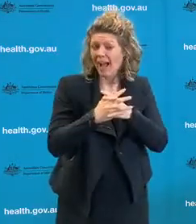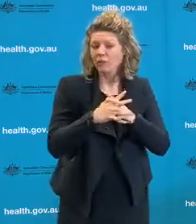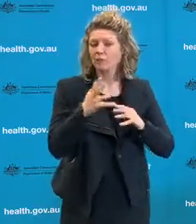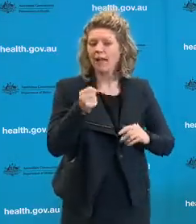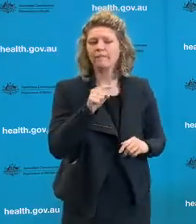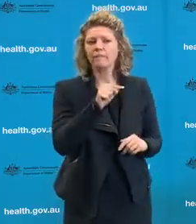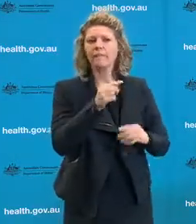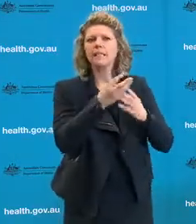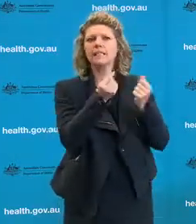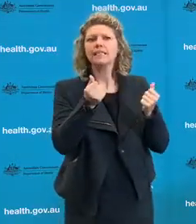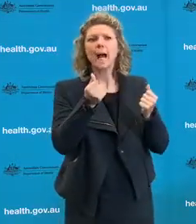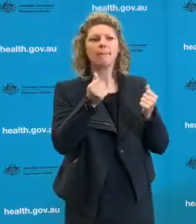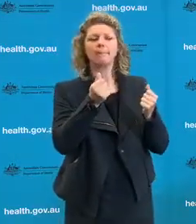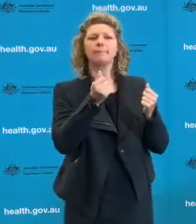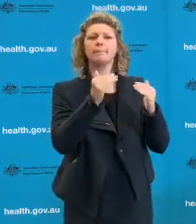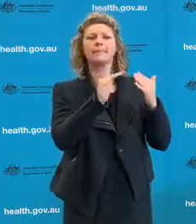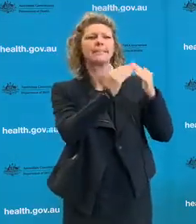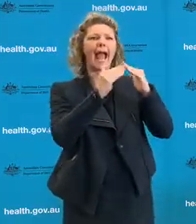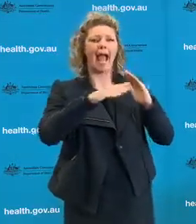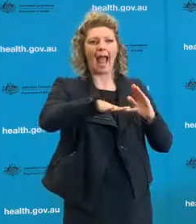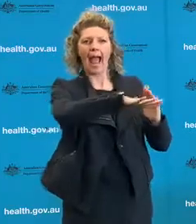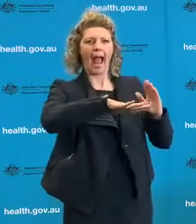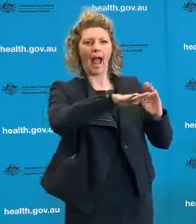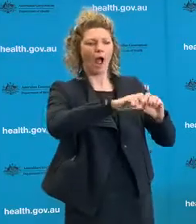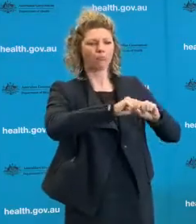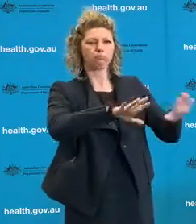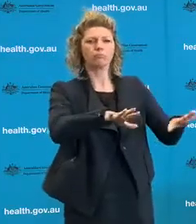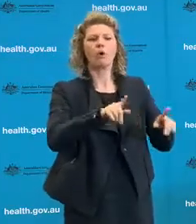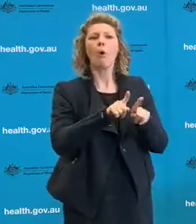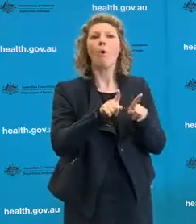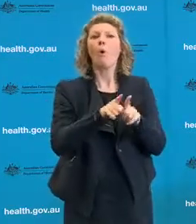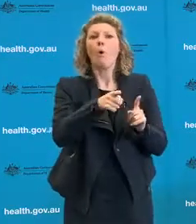specific suburbs, or say the Tattersalls gymnasium,